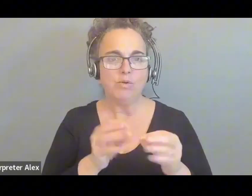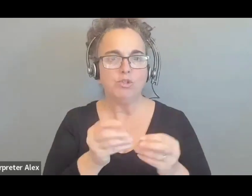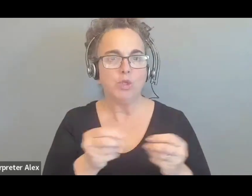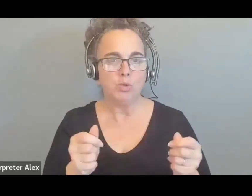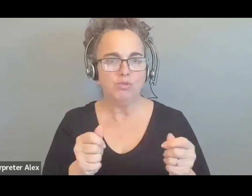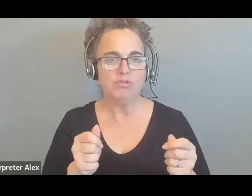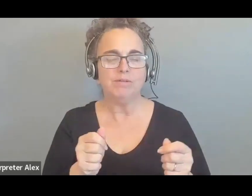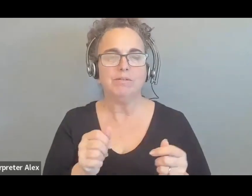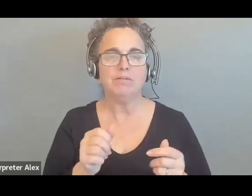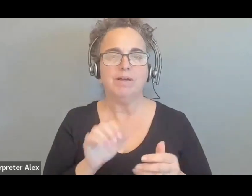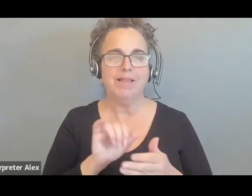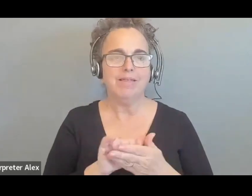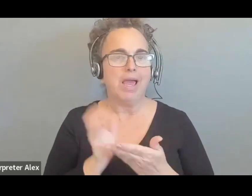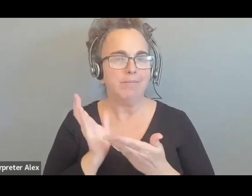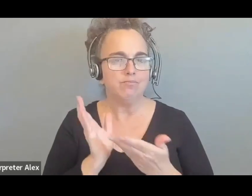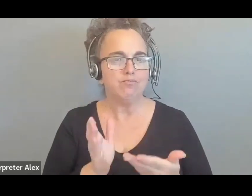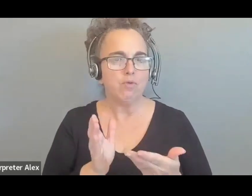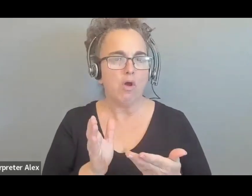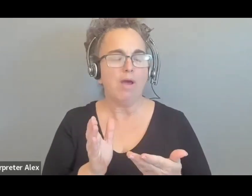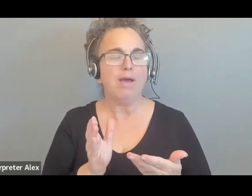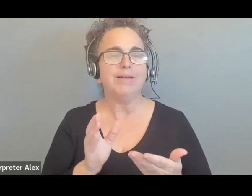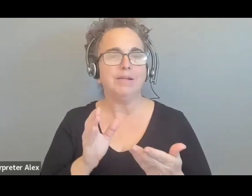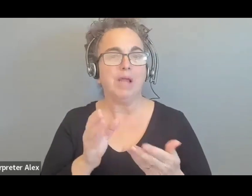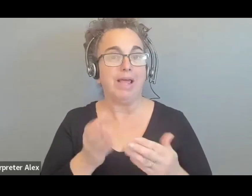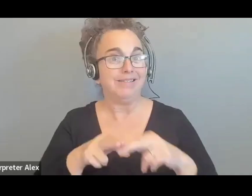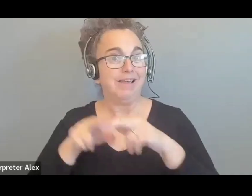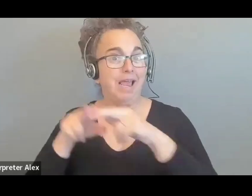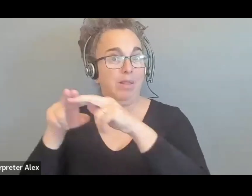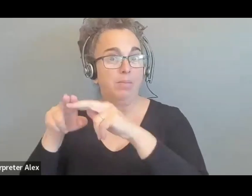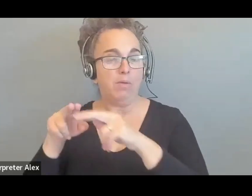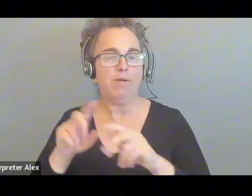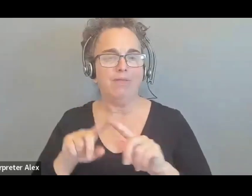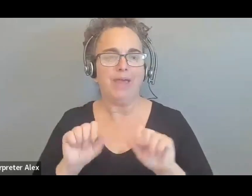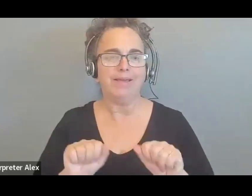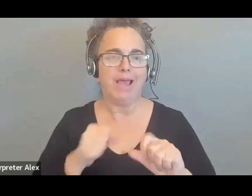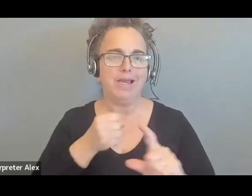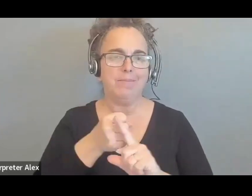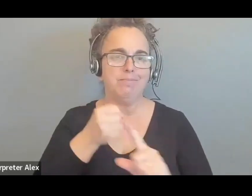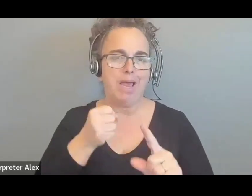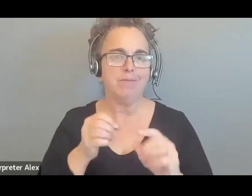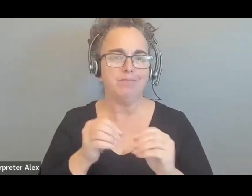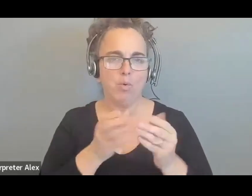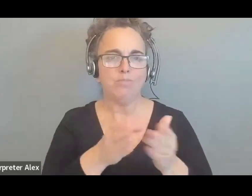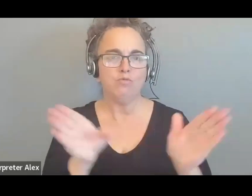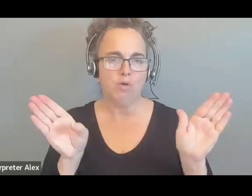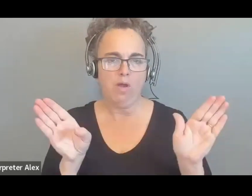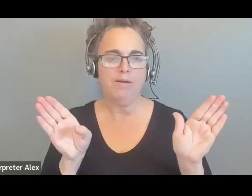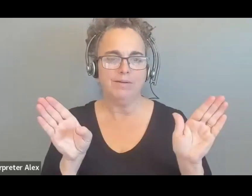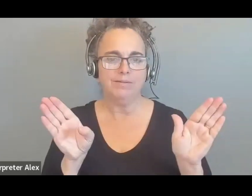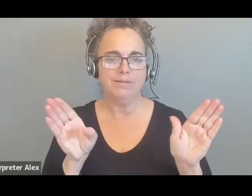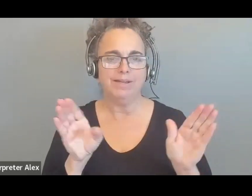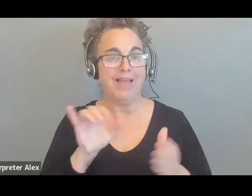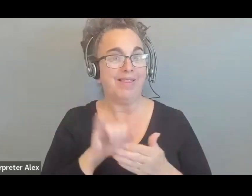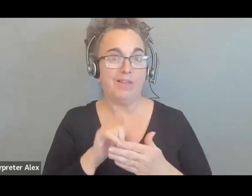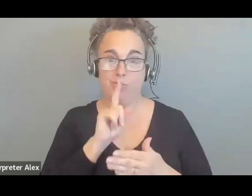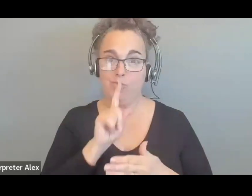that deliver broader impact. And that is definitely most needed.